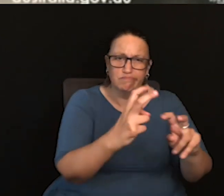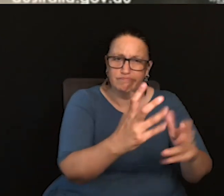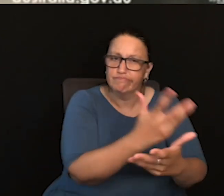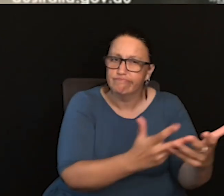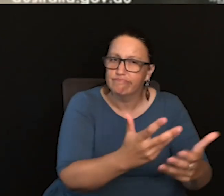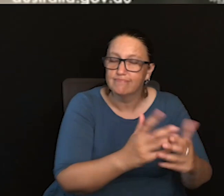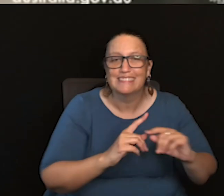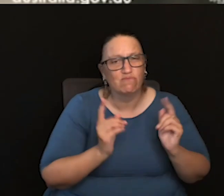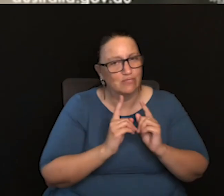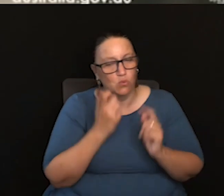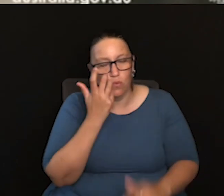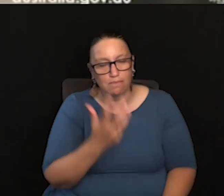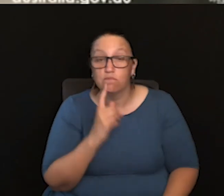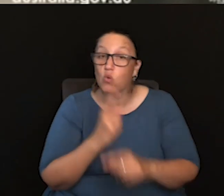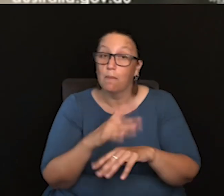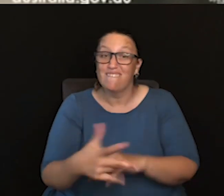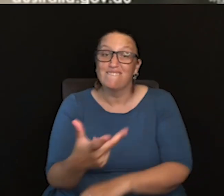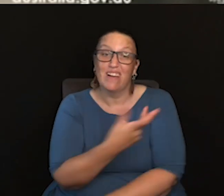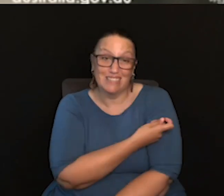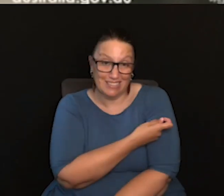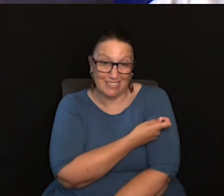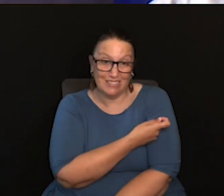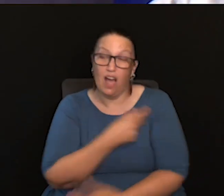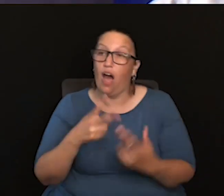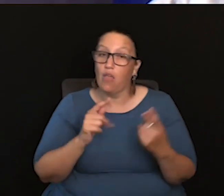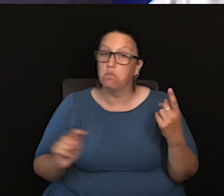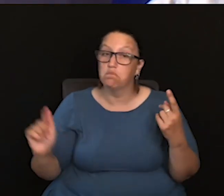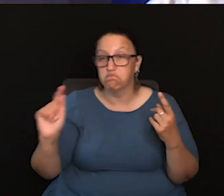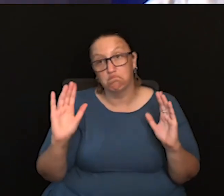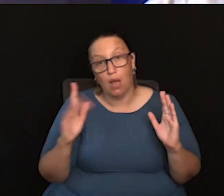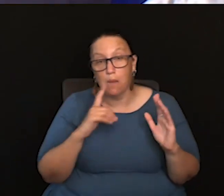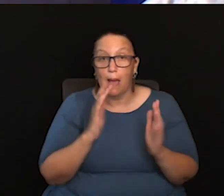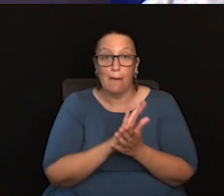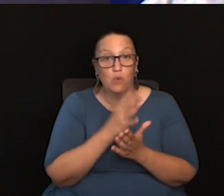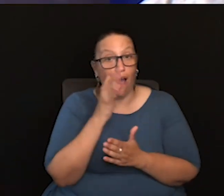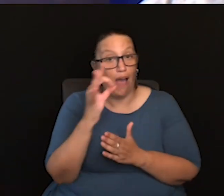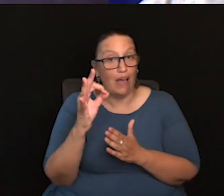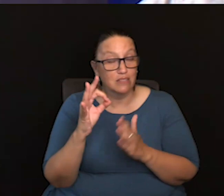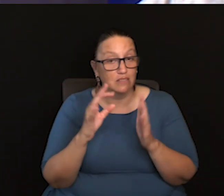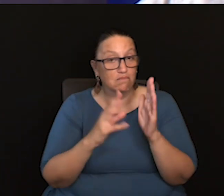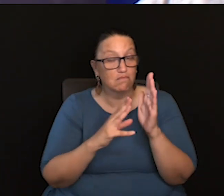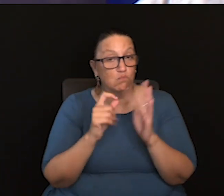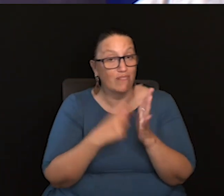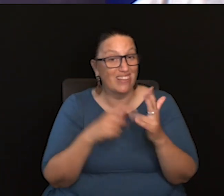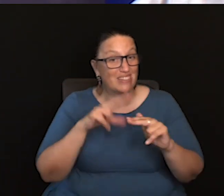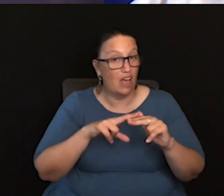elements on notice, if that's alright. Michael? Yes we'll have to come back to you with the exact figures. But one thing that we know of course,